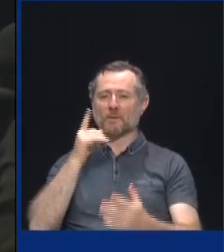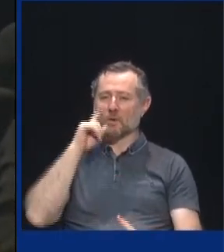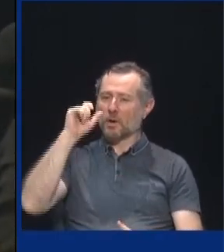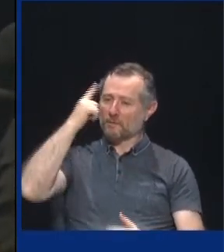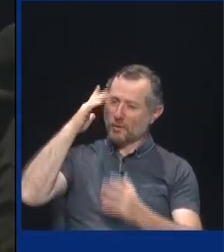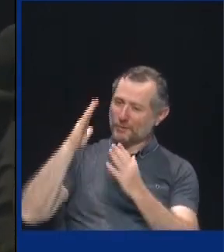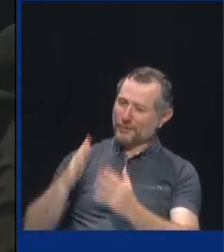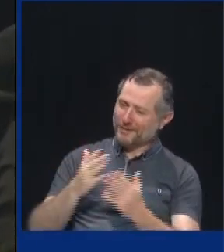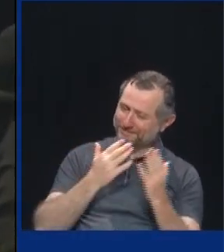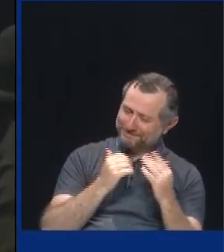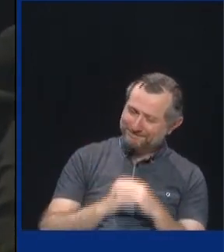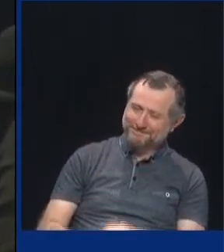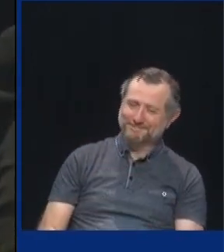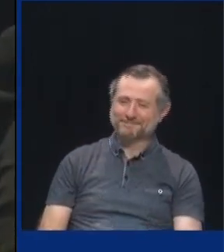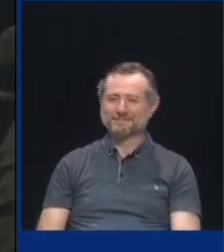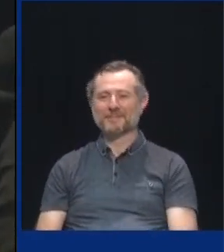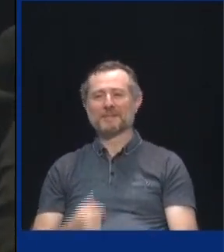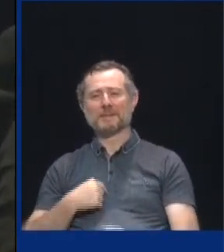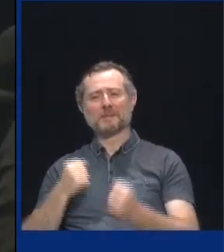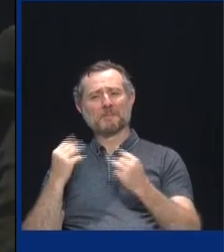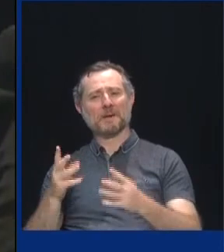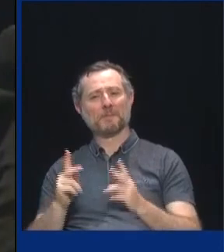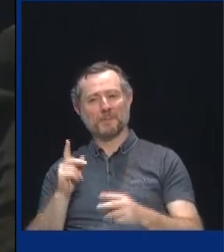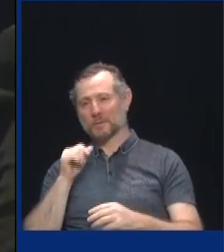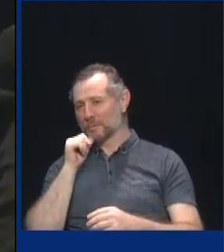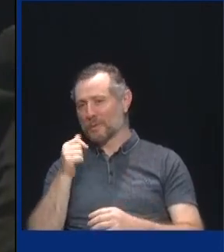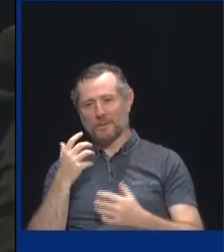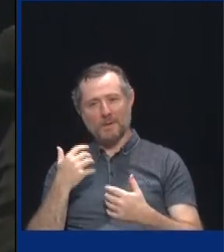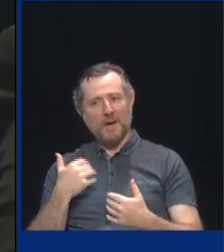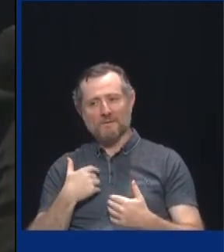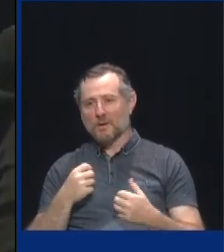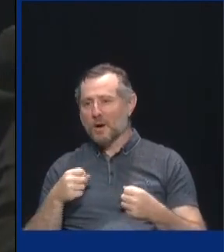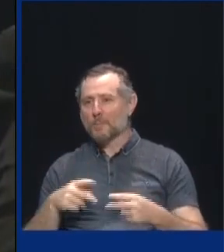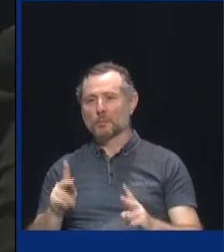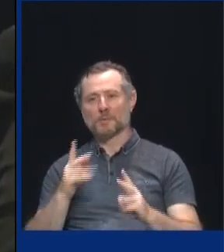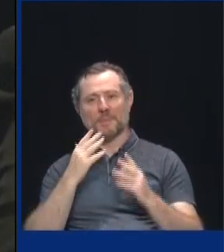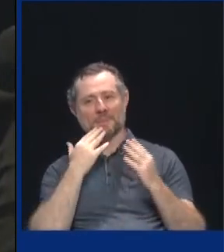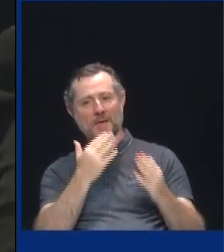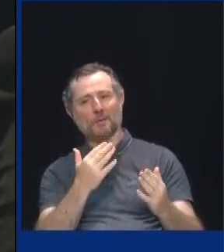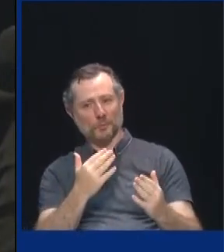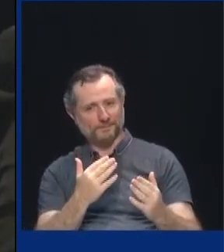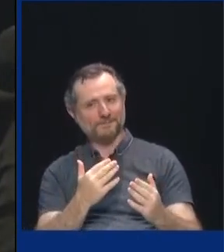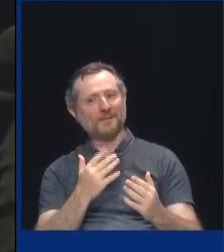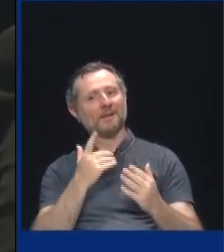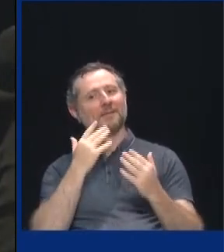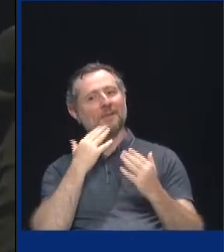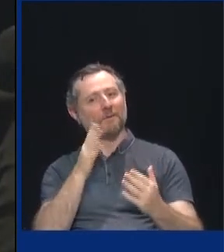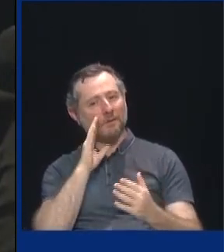THANK YOU, GOVERNOR. I FIRST WANTS TO BEGIN BY DOING SOMETHING THAT MANY OF US DON'T GET THE CHANCE TO DO.